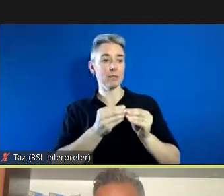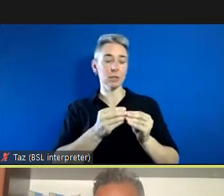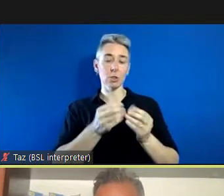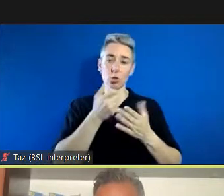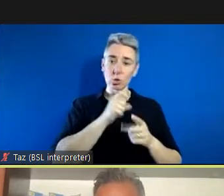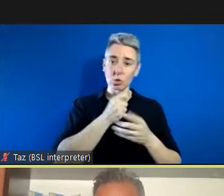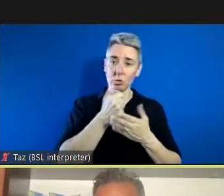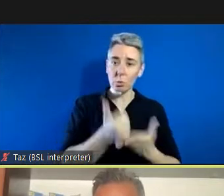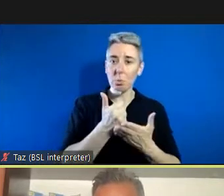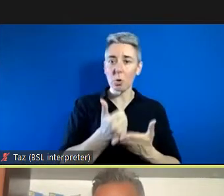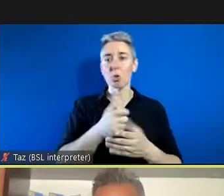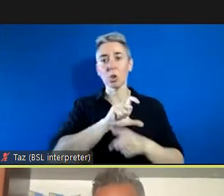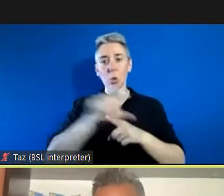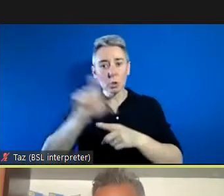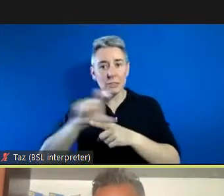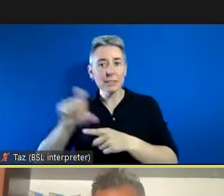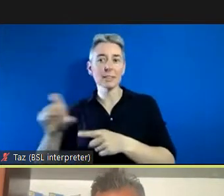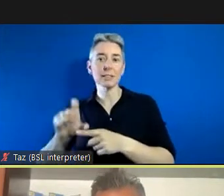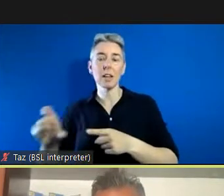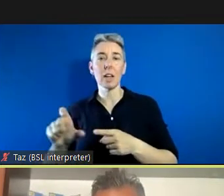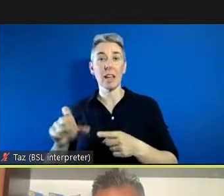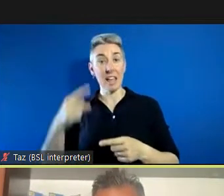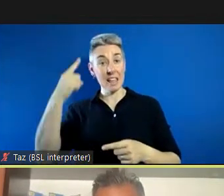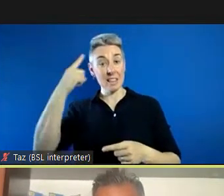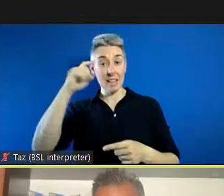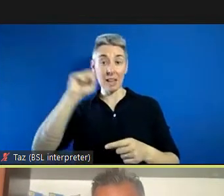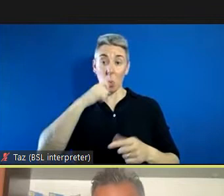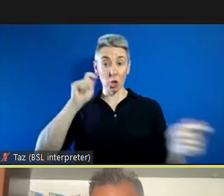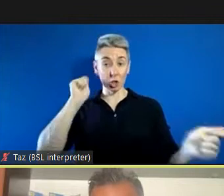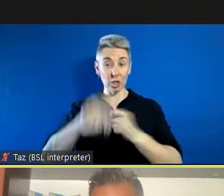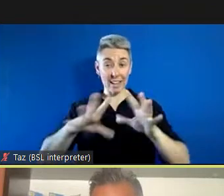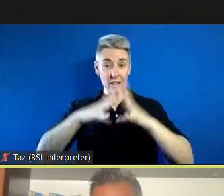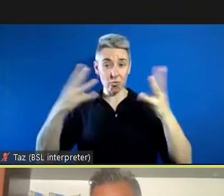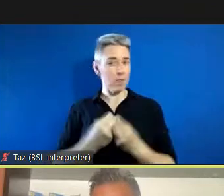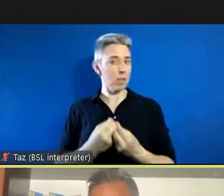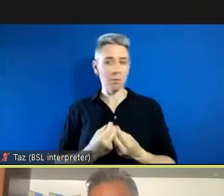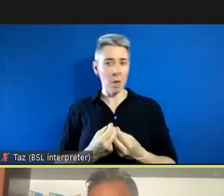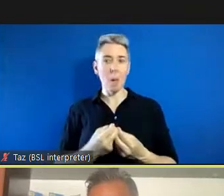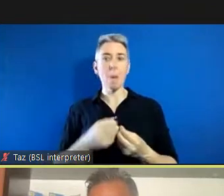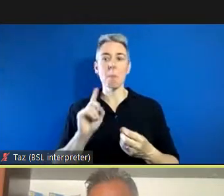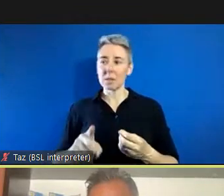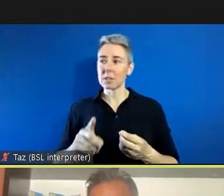but they're going to be part of an invitation to many people. Many people have often felt these